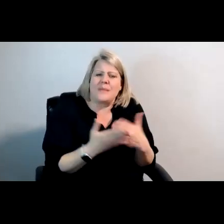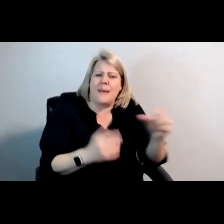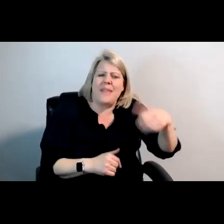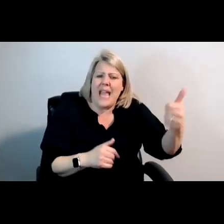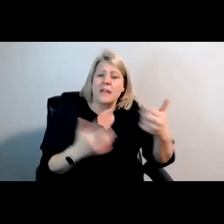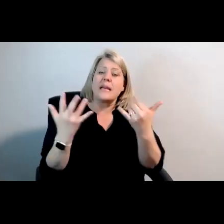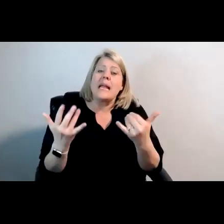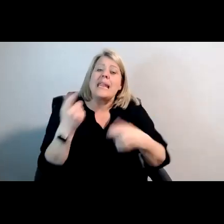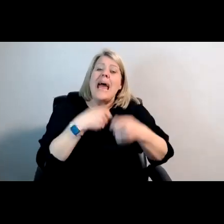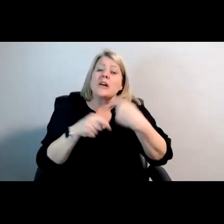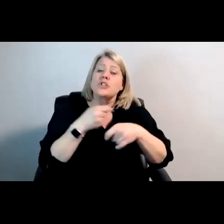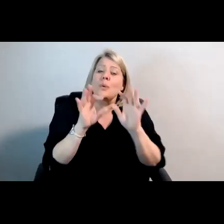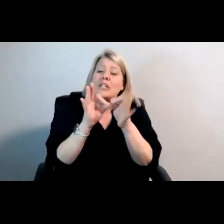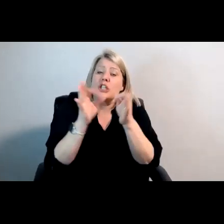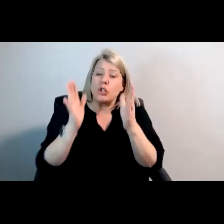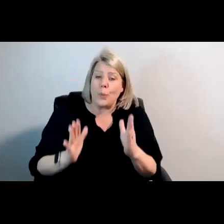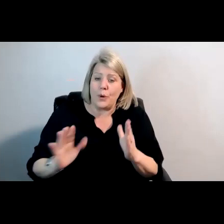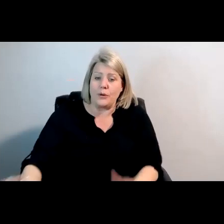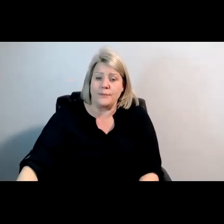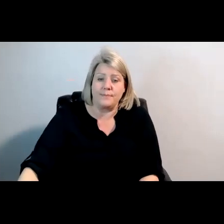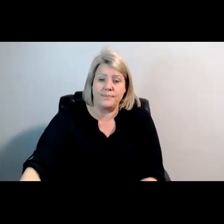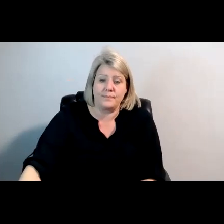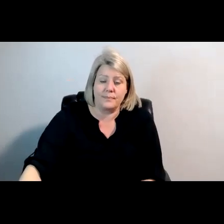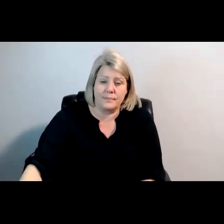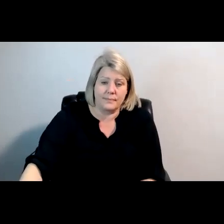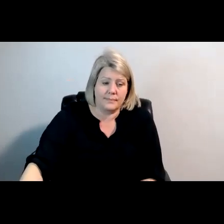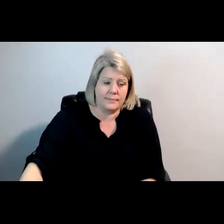So the complications here could be significant,